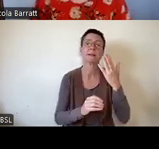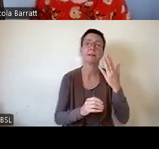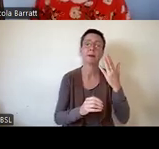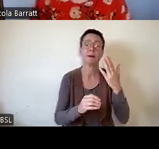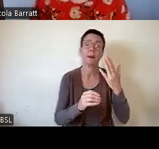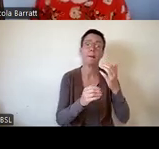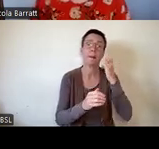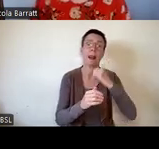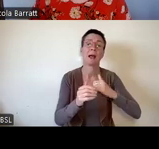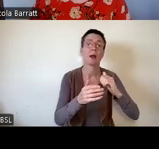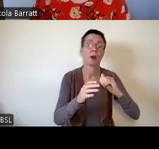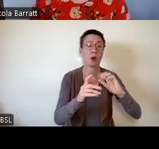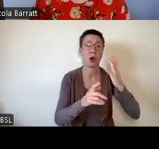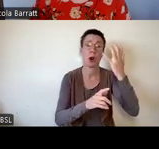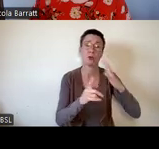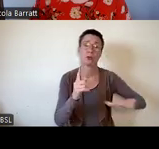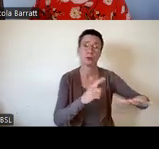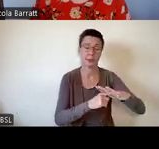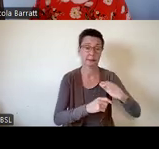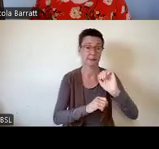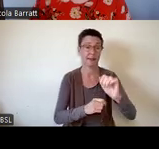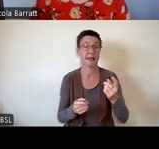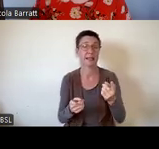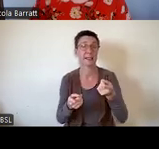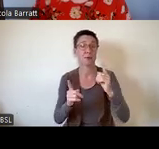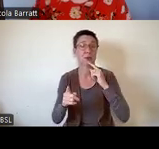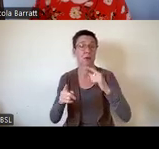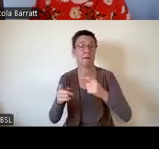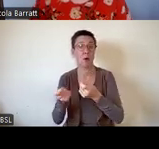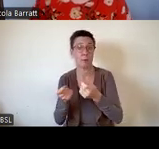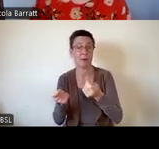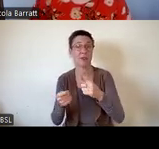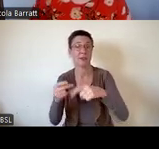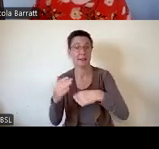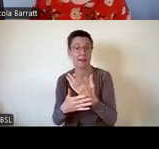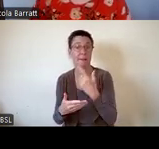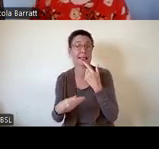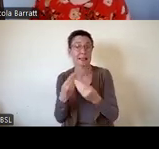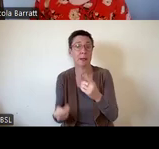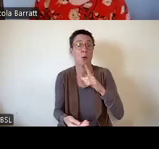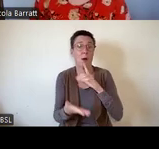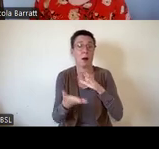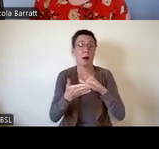has their director of operations and development, who explains why culture is important.